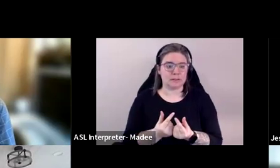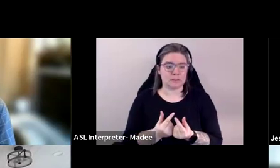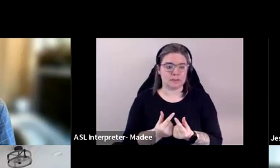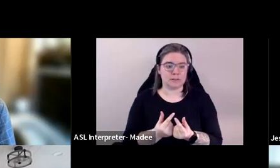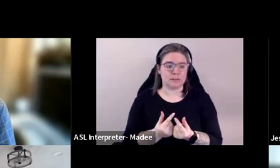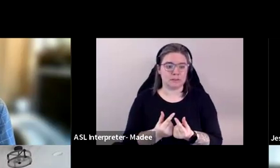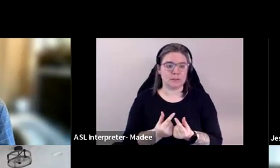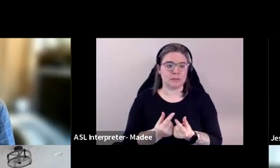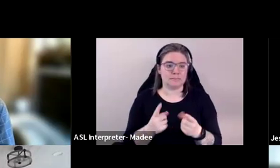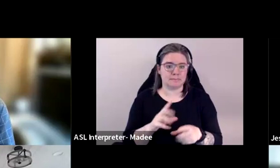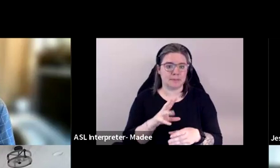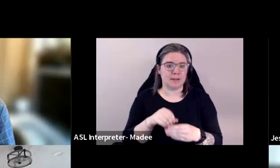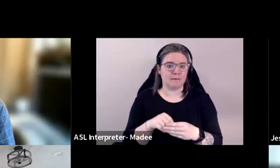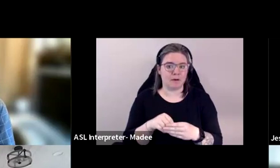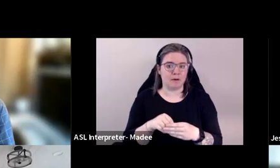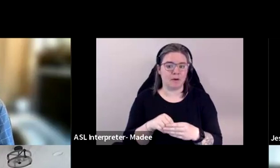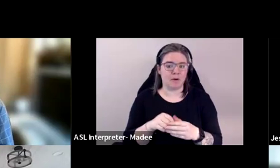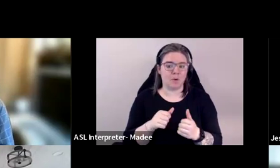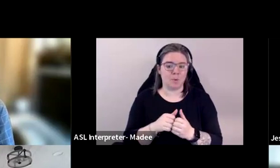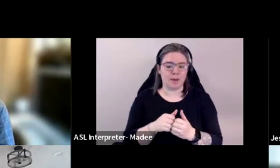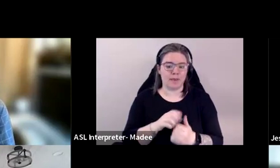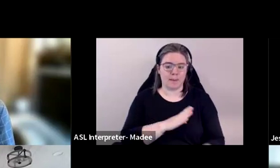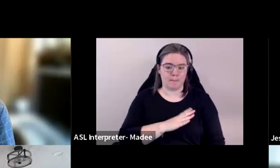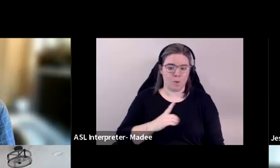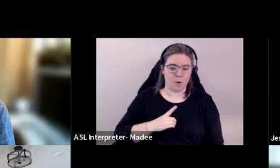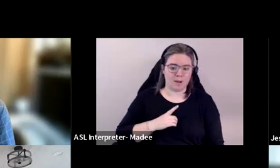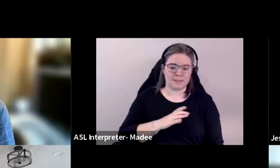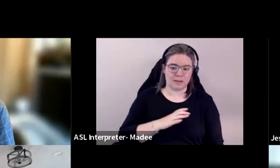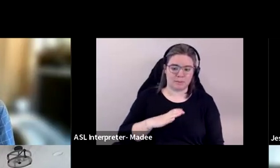boards and commissions, particularly in housing and zoning.